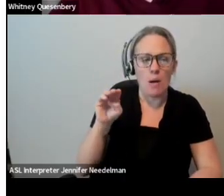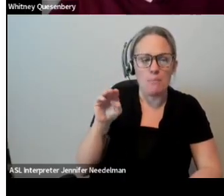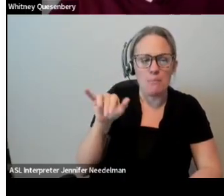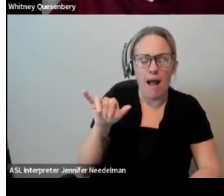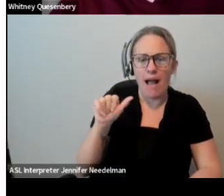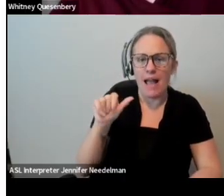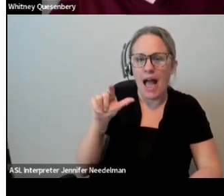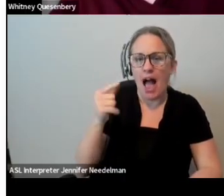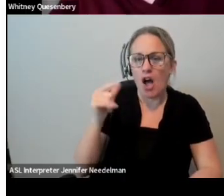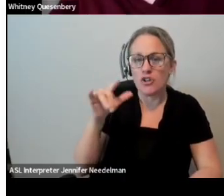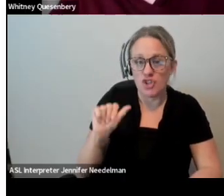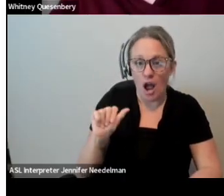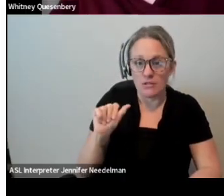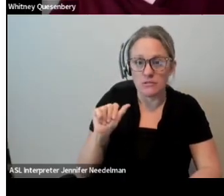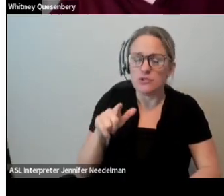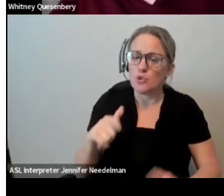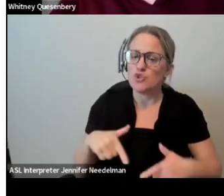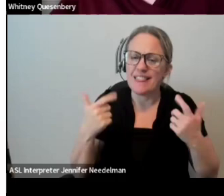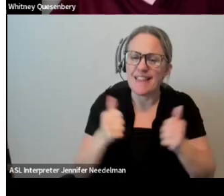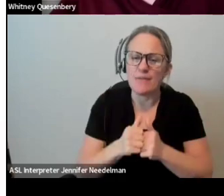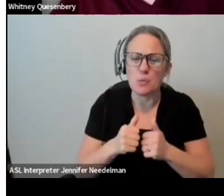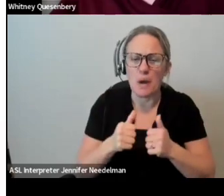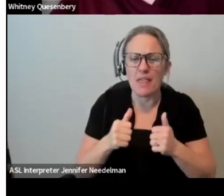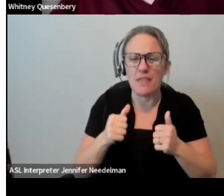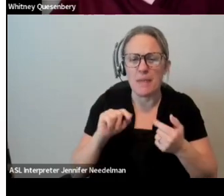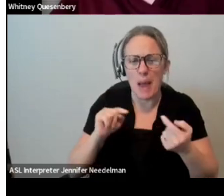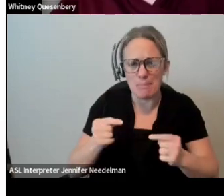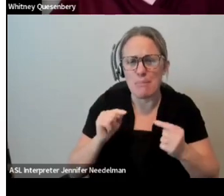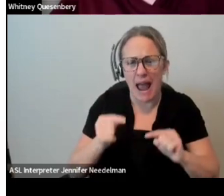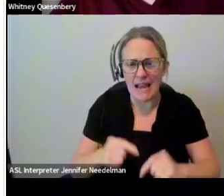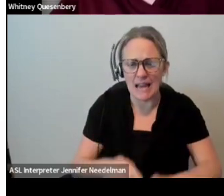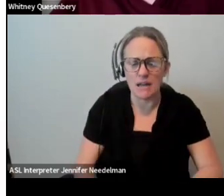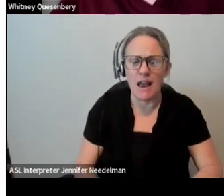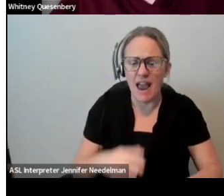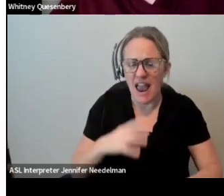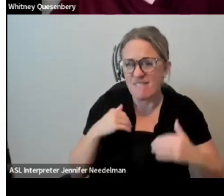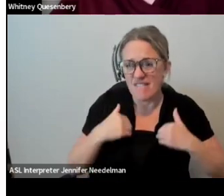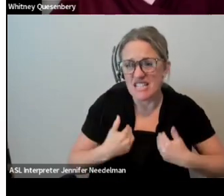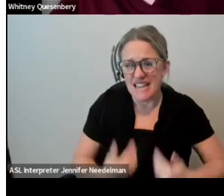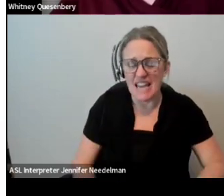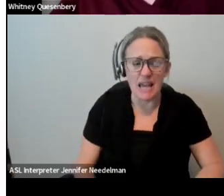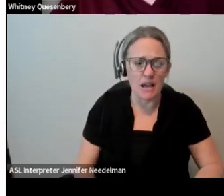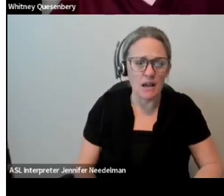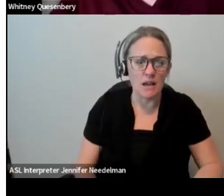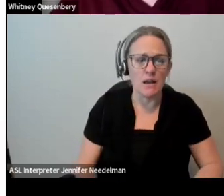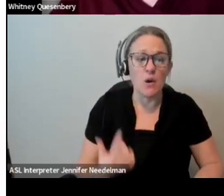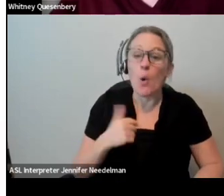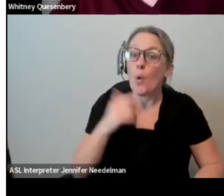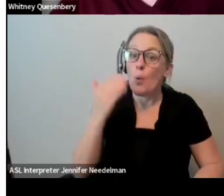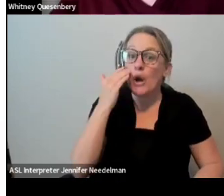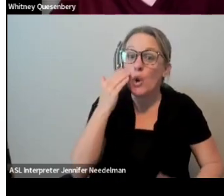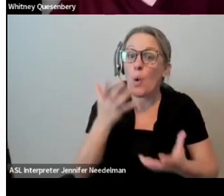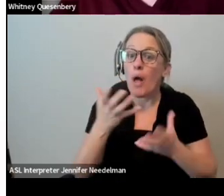And this, she was partly informed by the fact that we, we knew a lot of technical writers and there's a lot